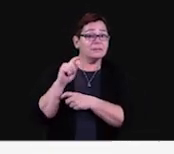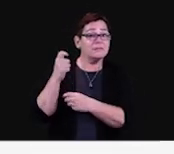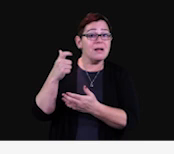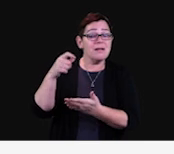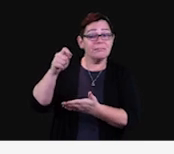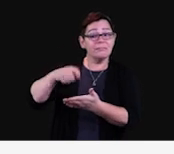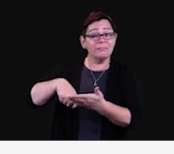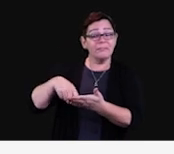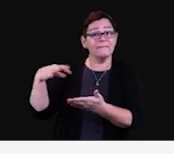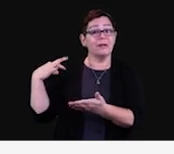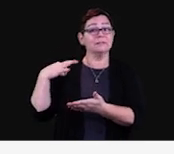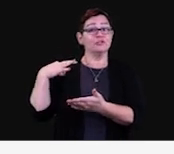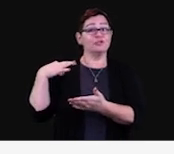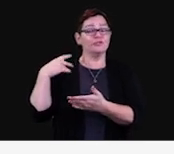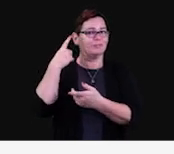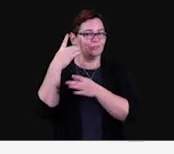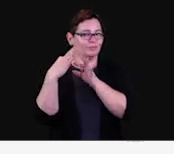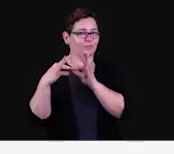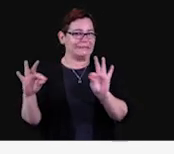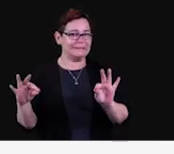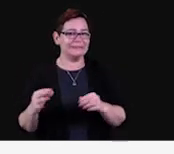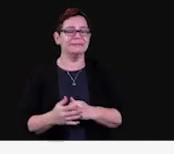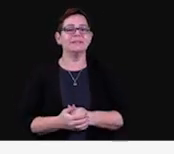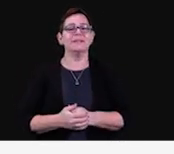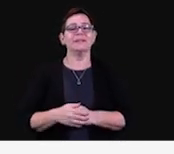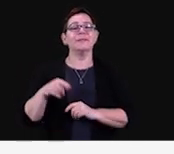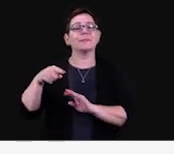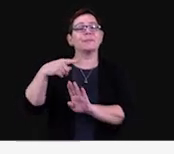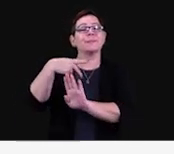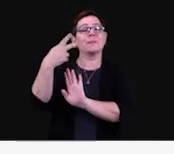The program is called the Community Volunteer Income Tax Program.